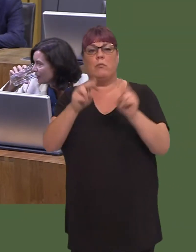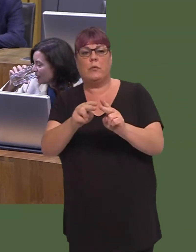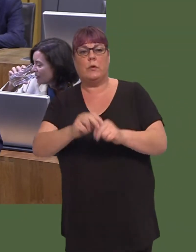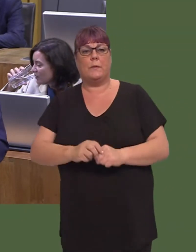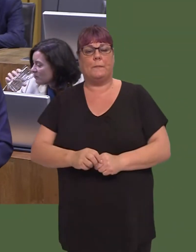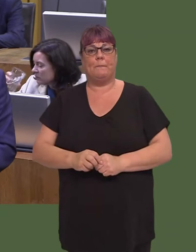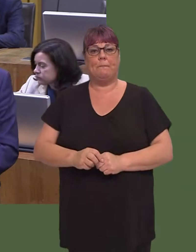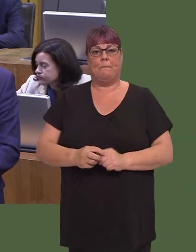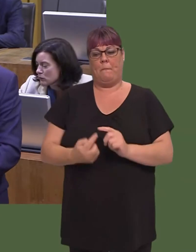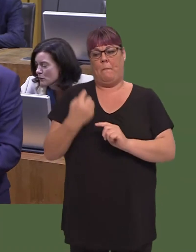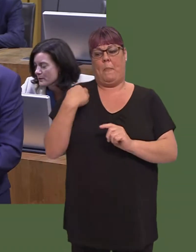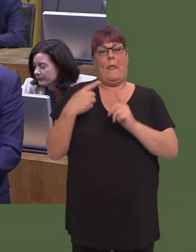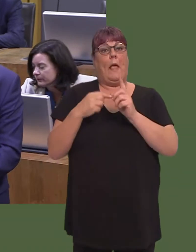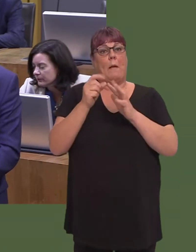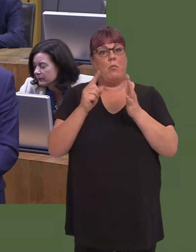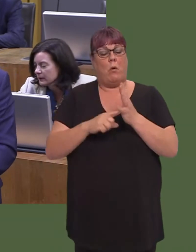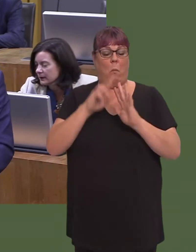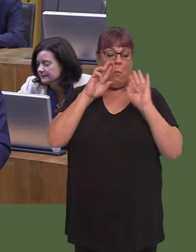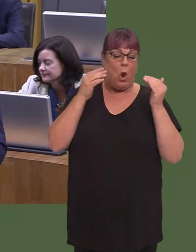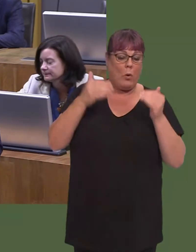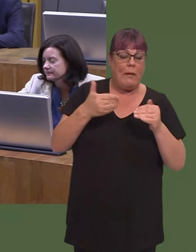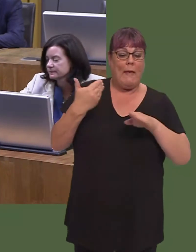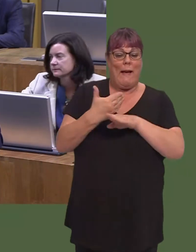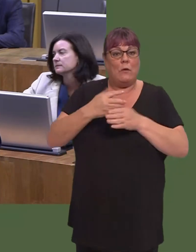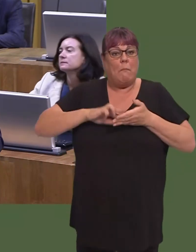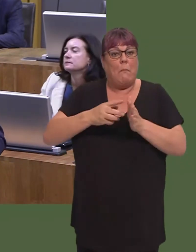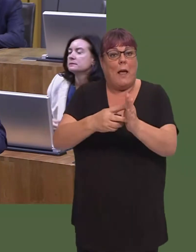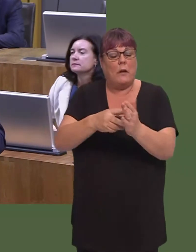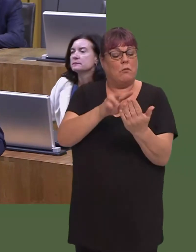ar hyn o bryd i mewn i'r diffiniad o 'dai fforddiadwy', ond rwy'n credu taw'r broblem